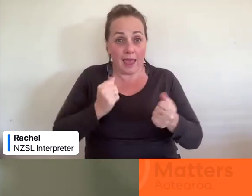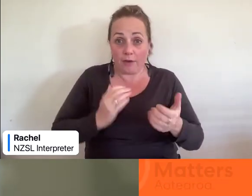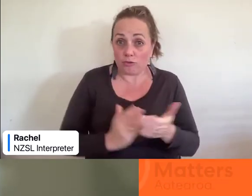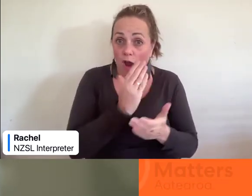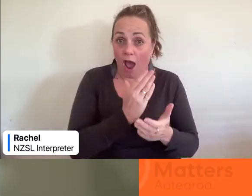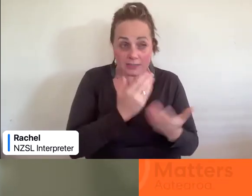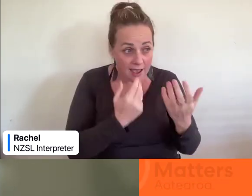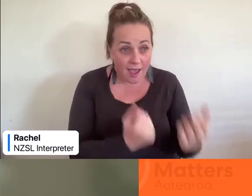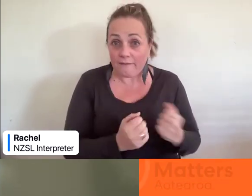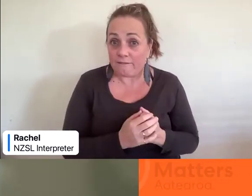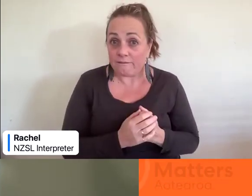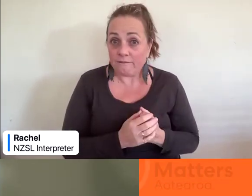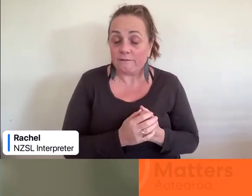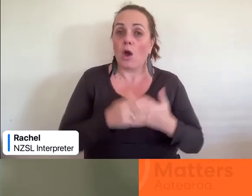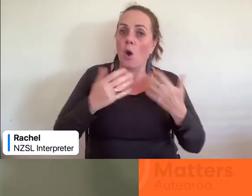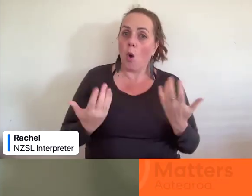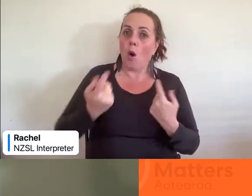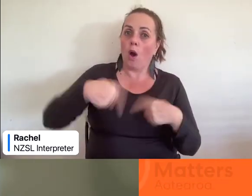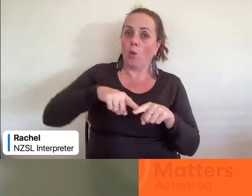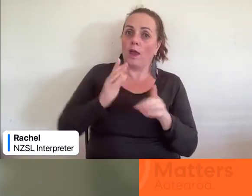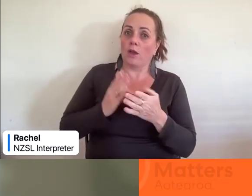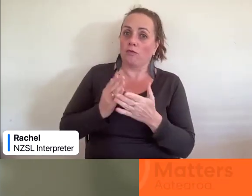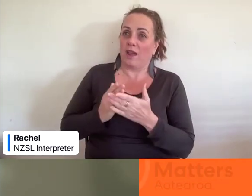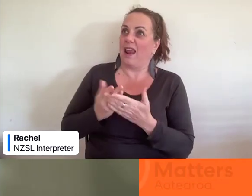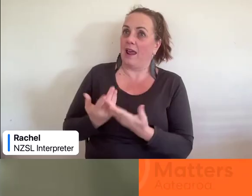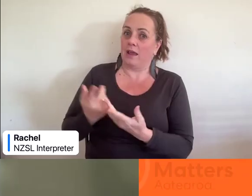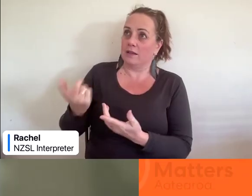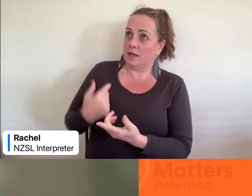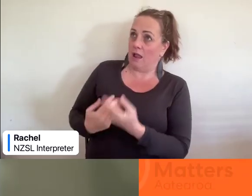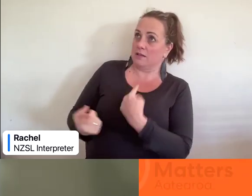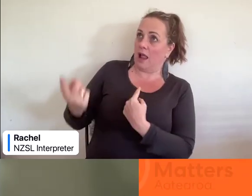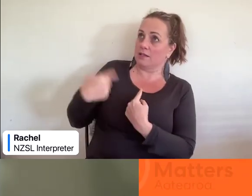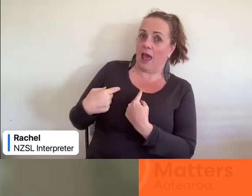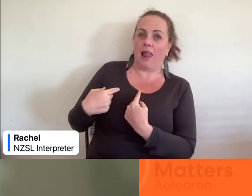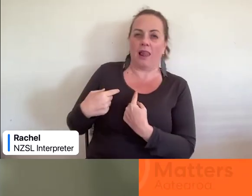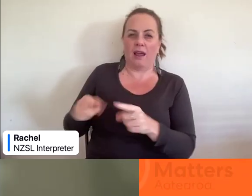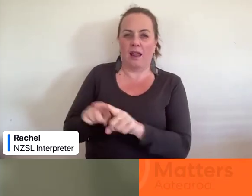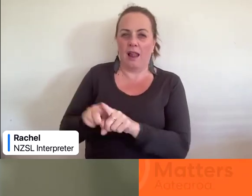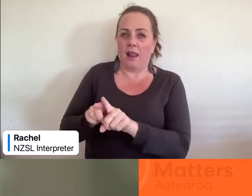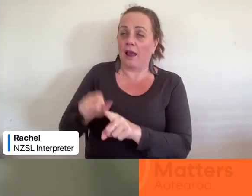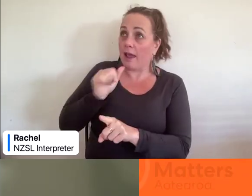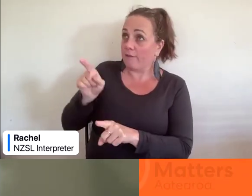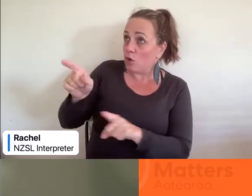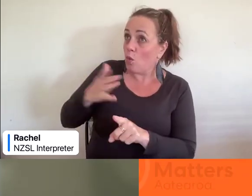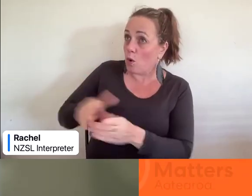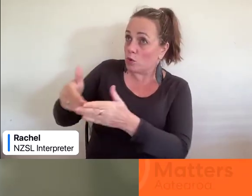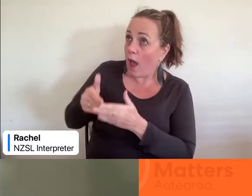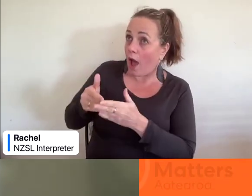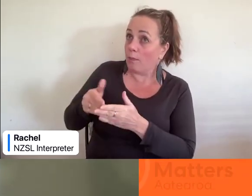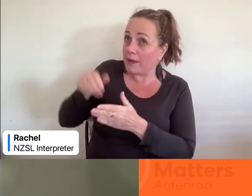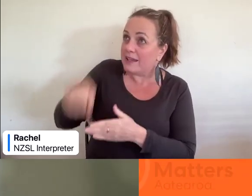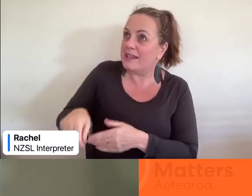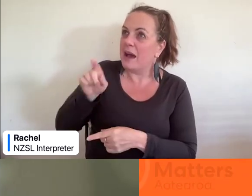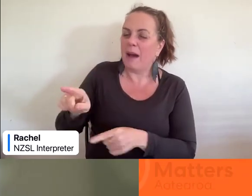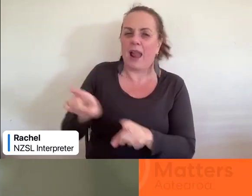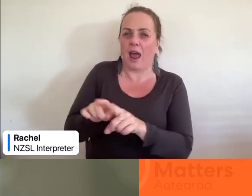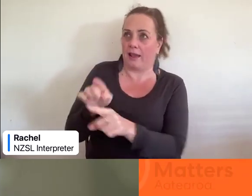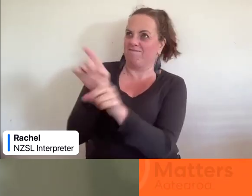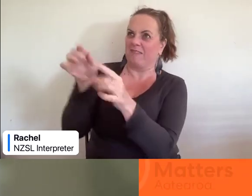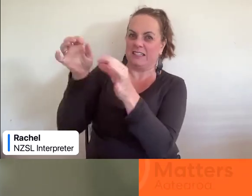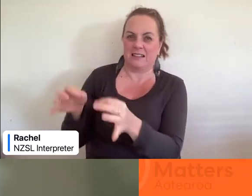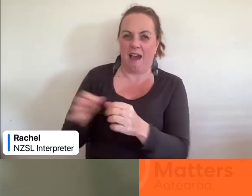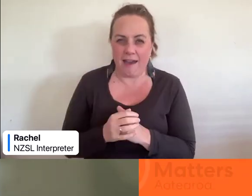or are we becoming recipients of discretionary assistance. What does that mean? So do we have